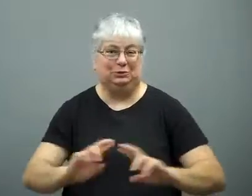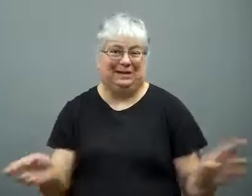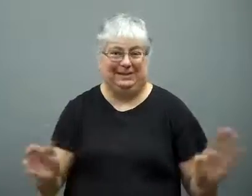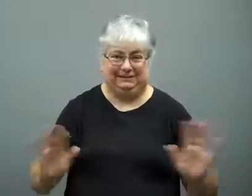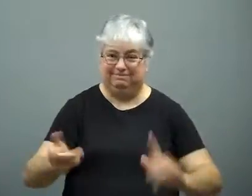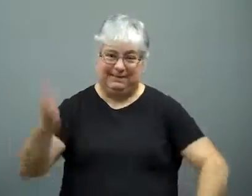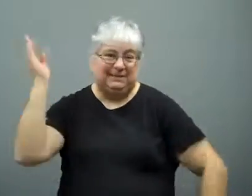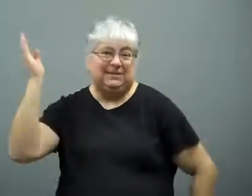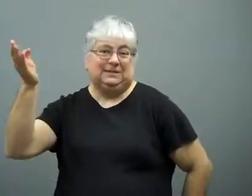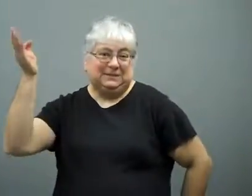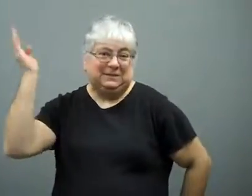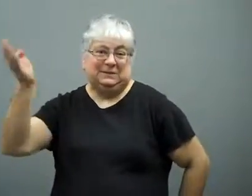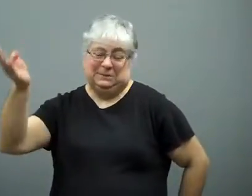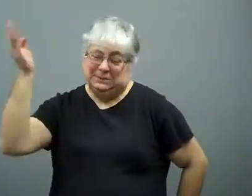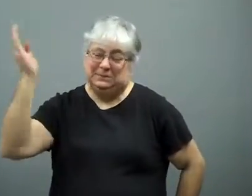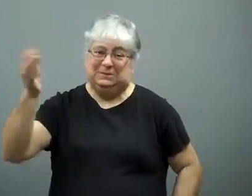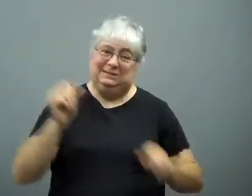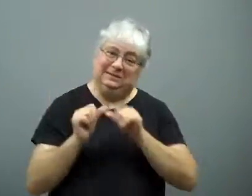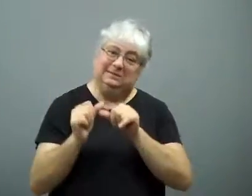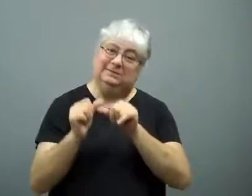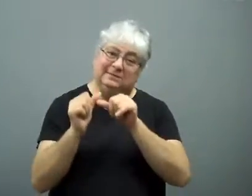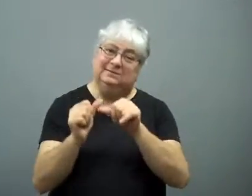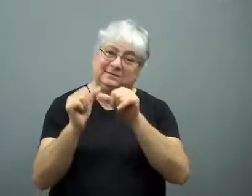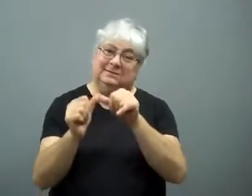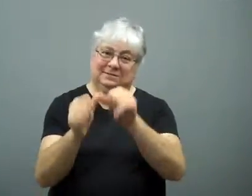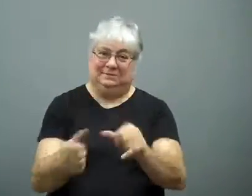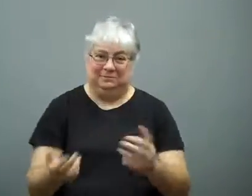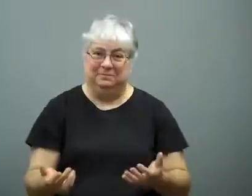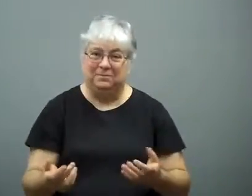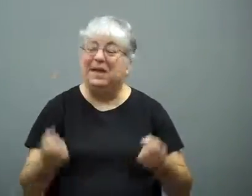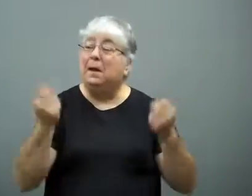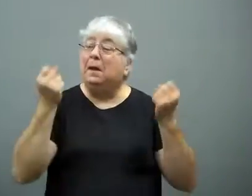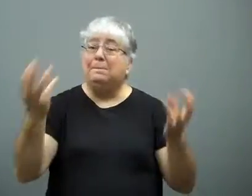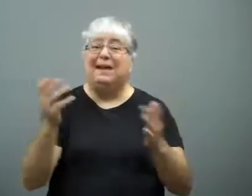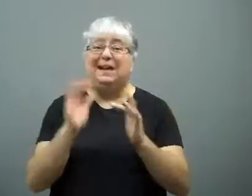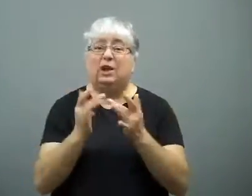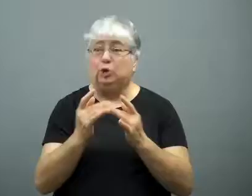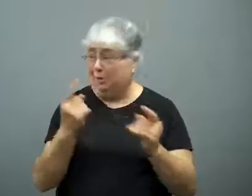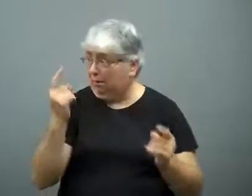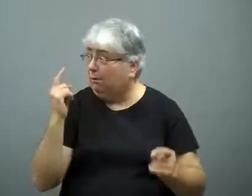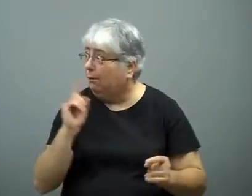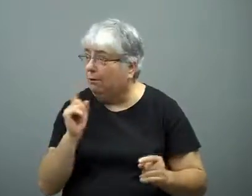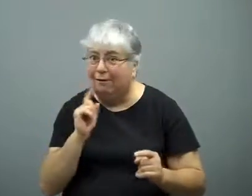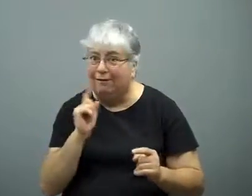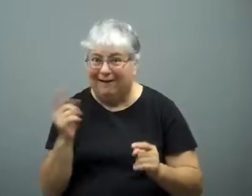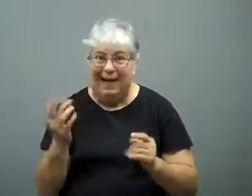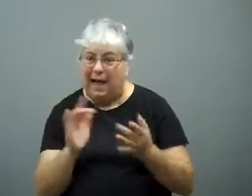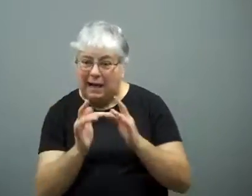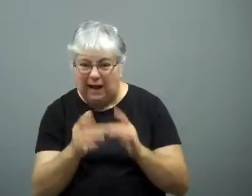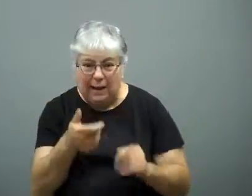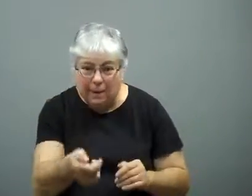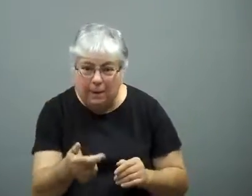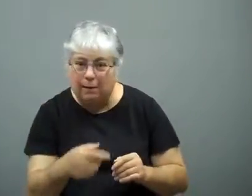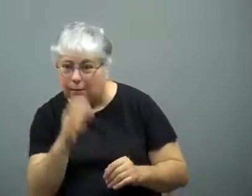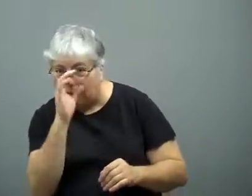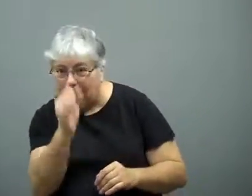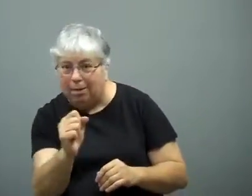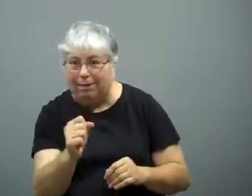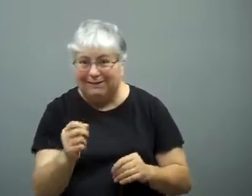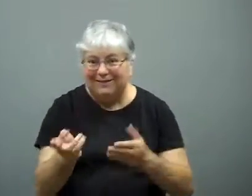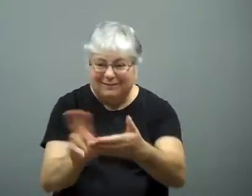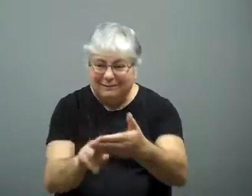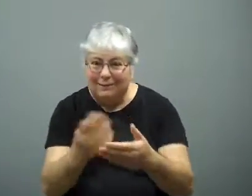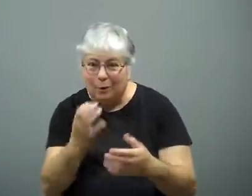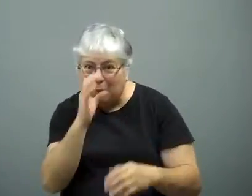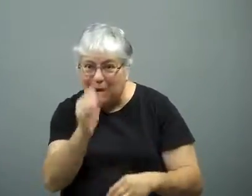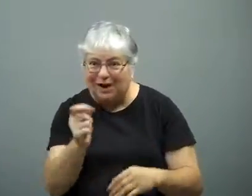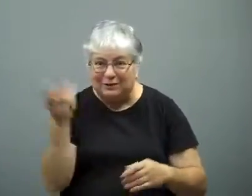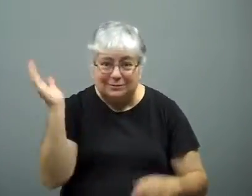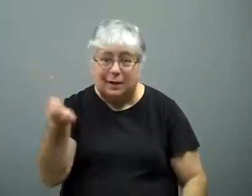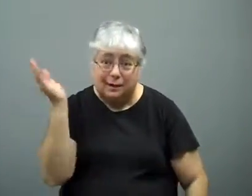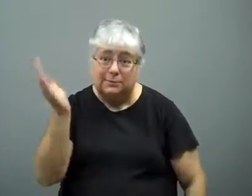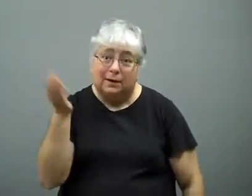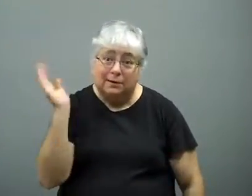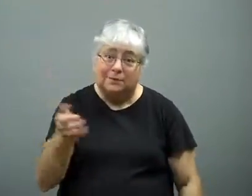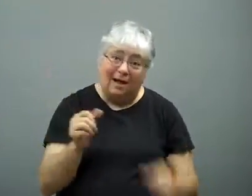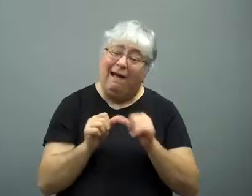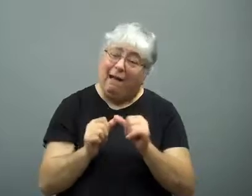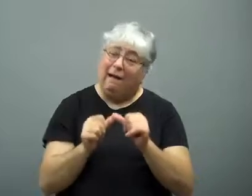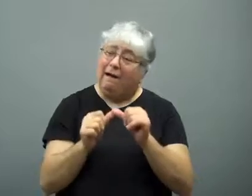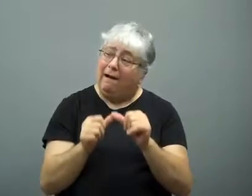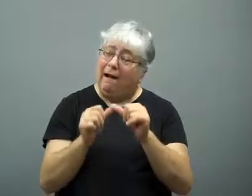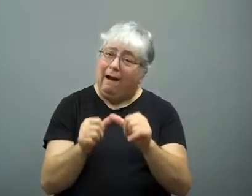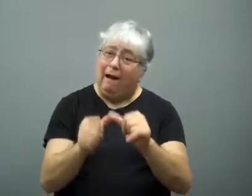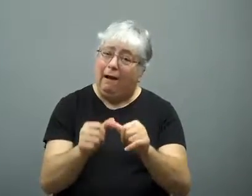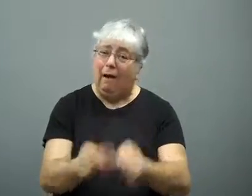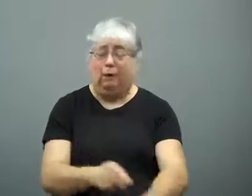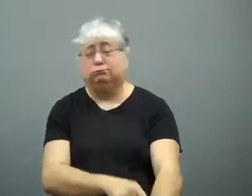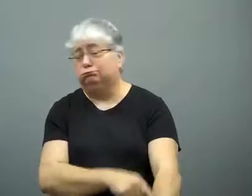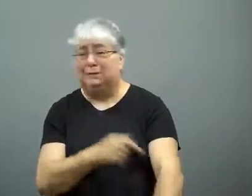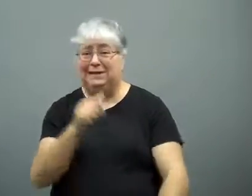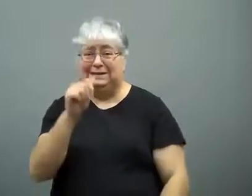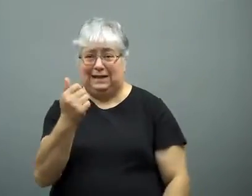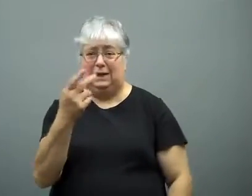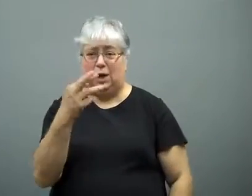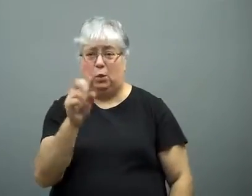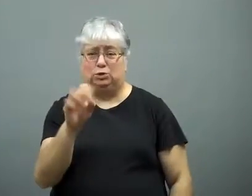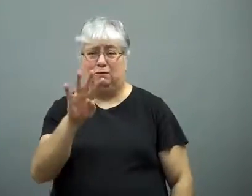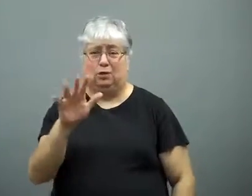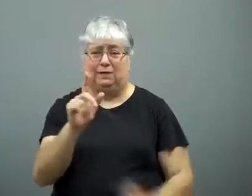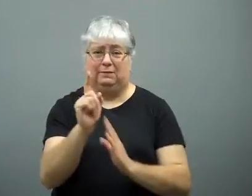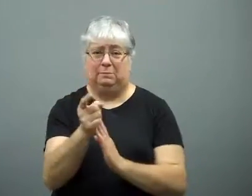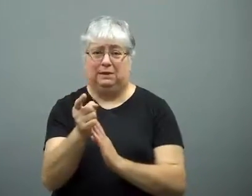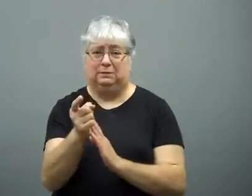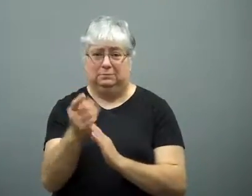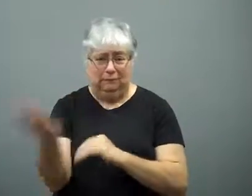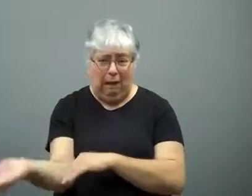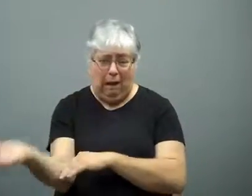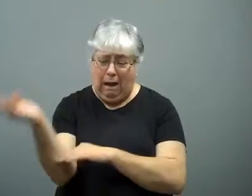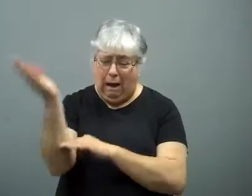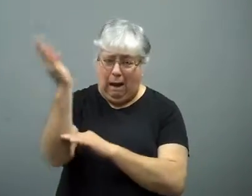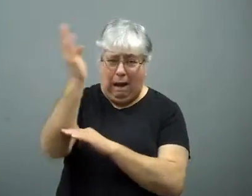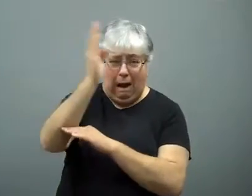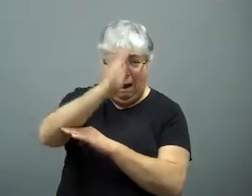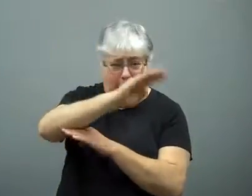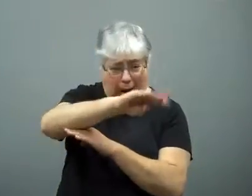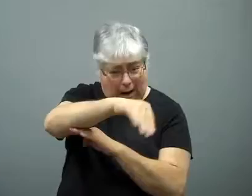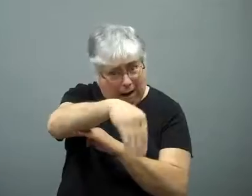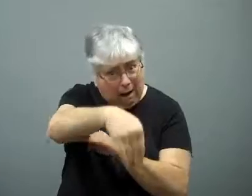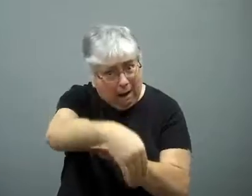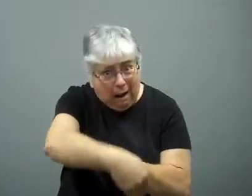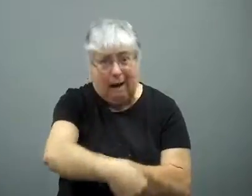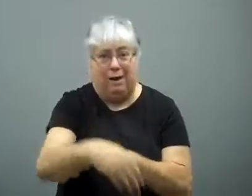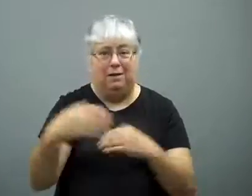She started her filibuster. Many signed on the internet to watch.